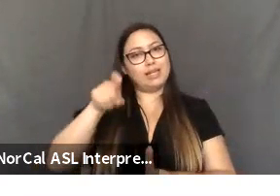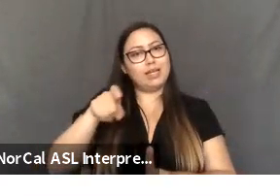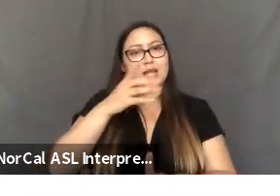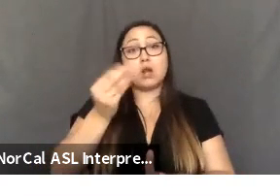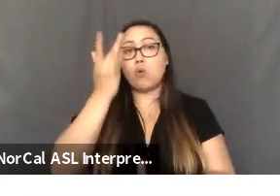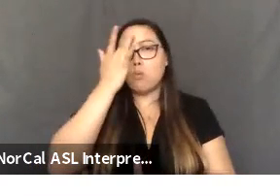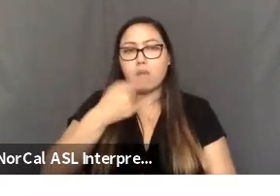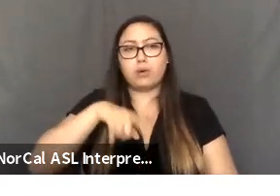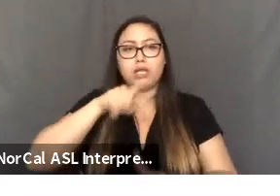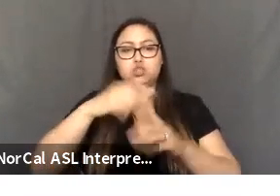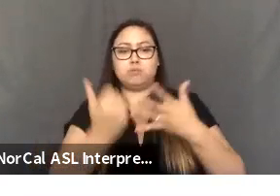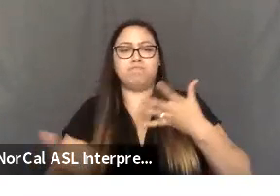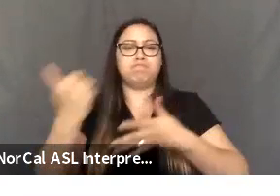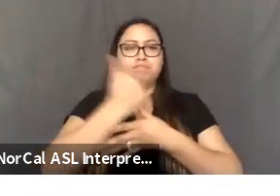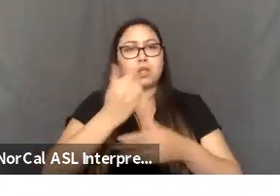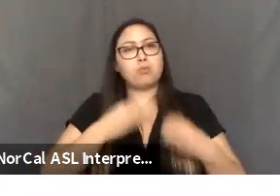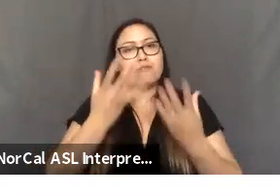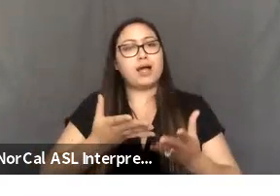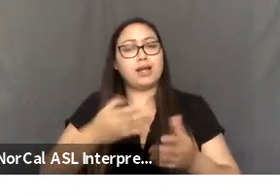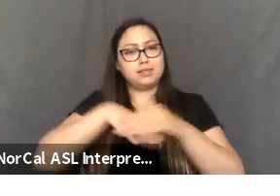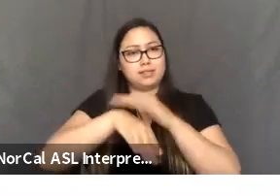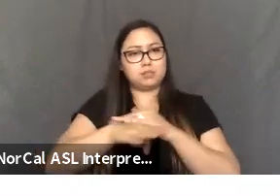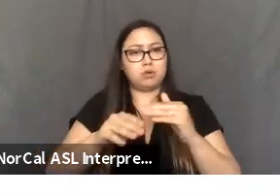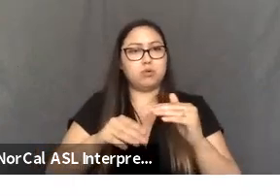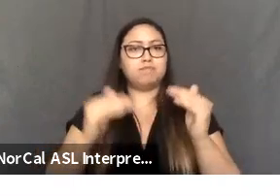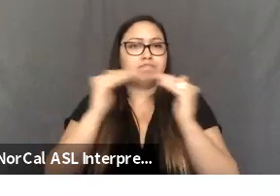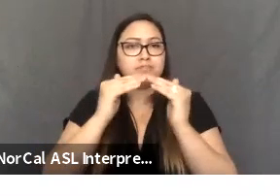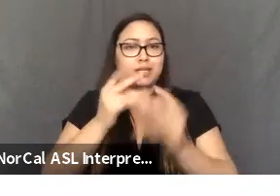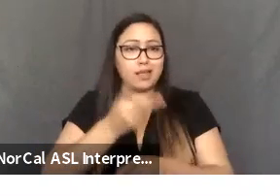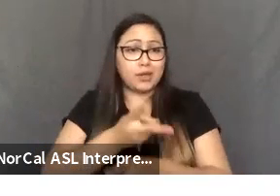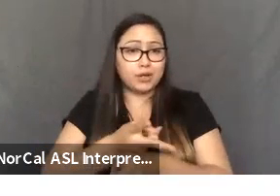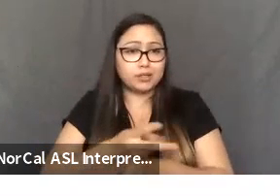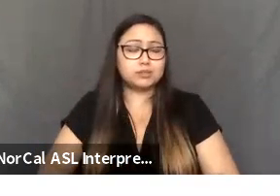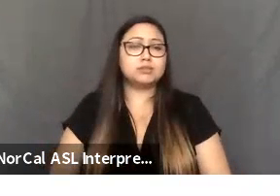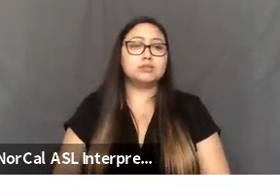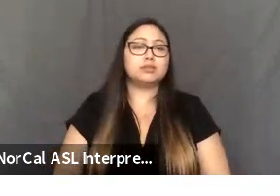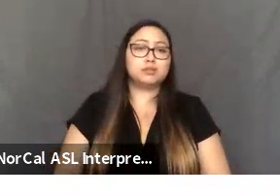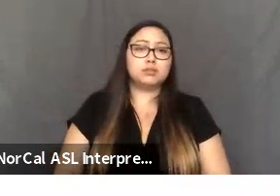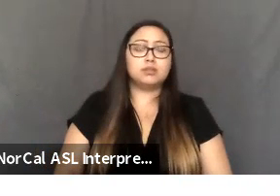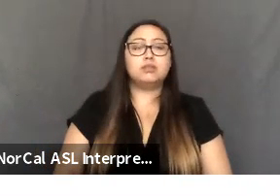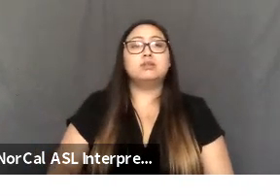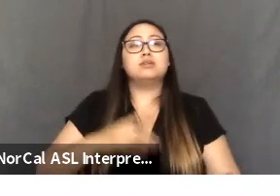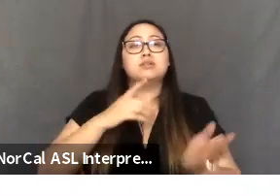prioritize for accessible care. And participants reported that sometimes it really did take a